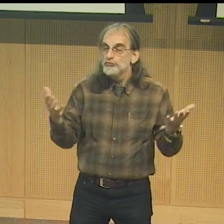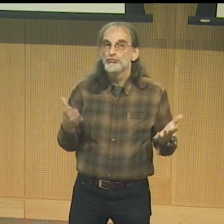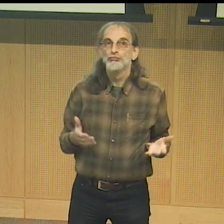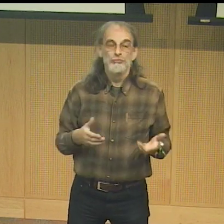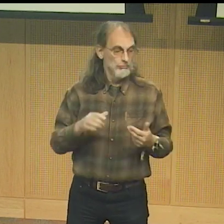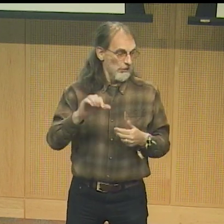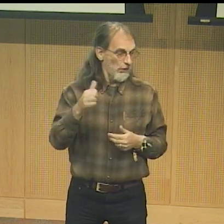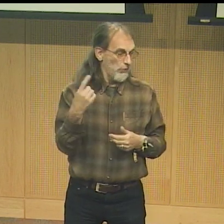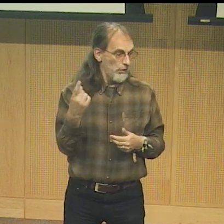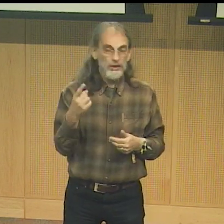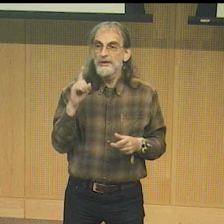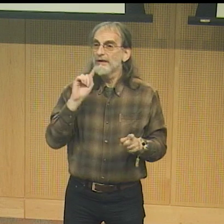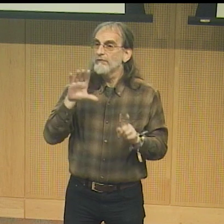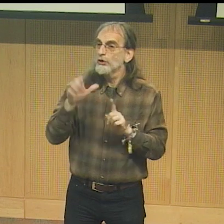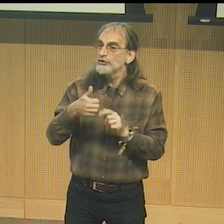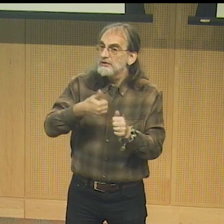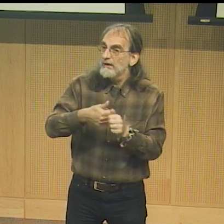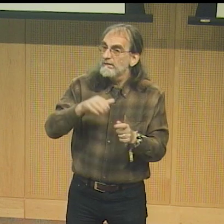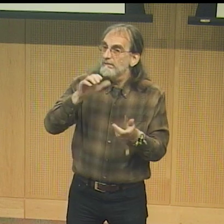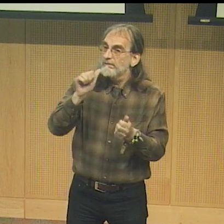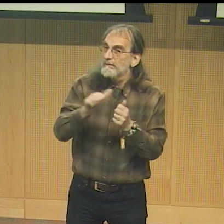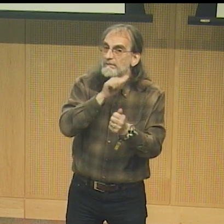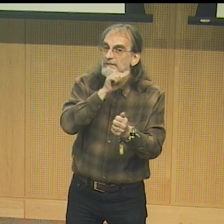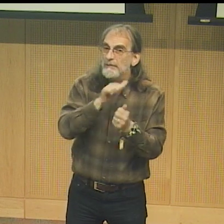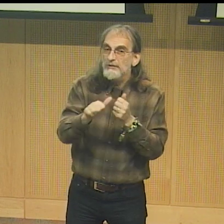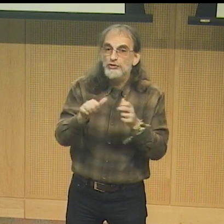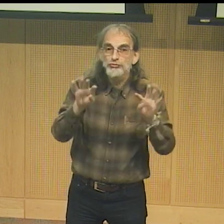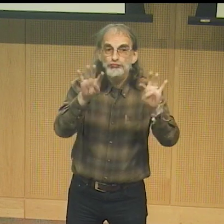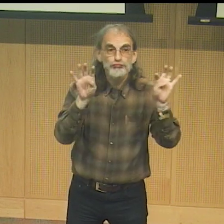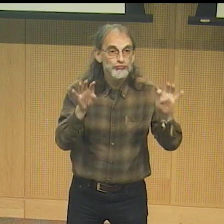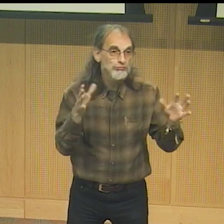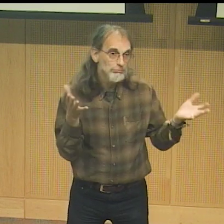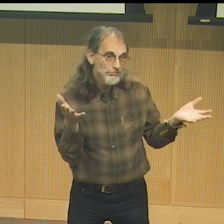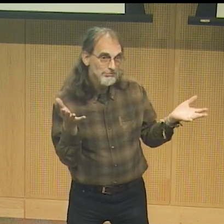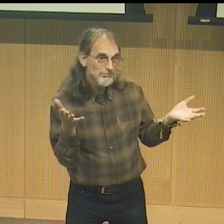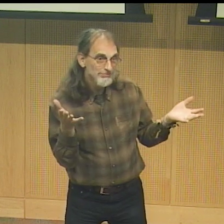a number of issues where an individual suffers the impacts and the damage.